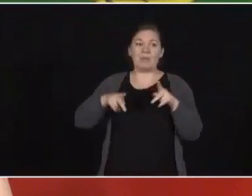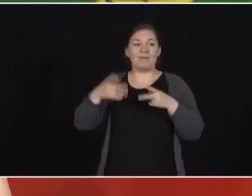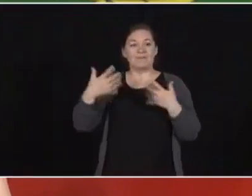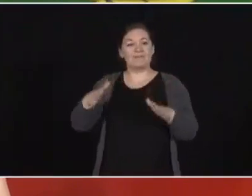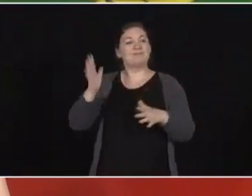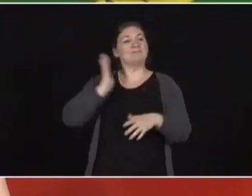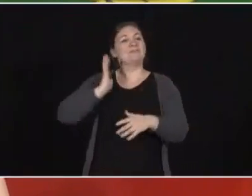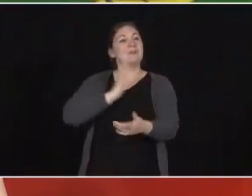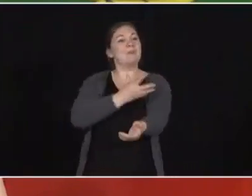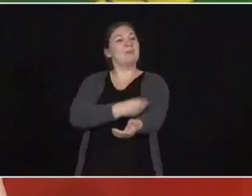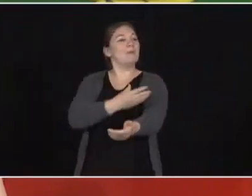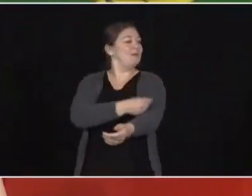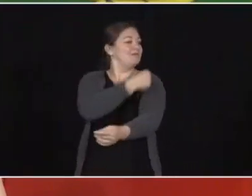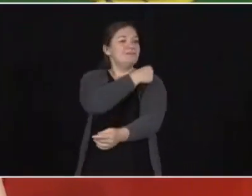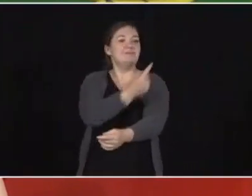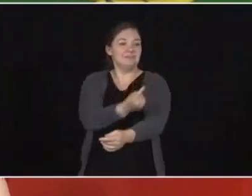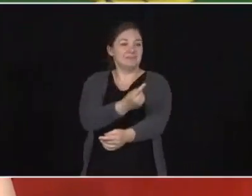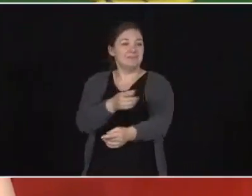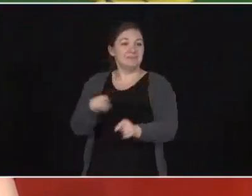a lot of testing that is been performed